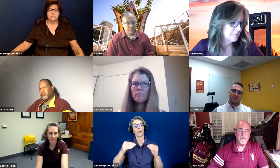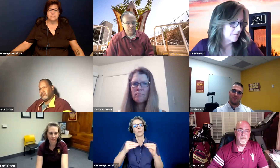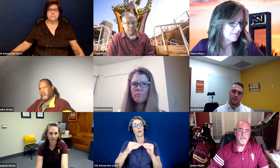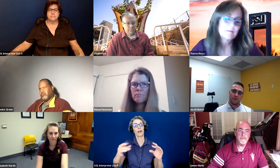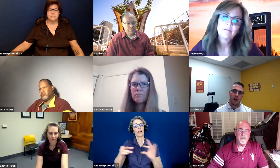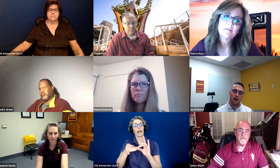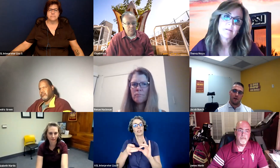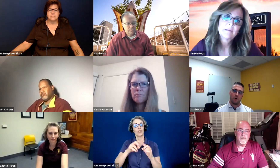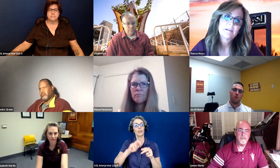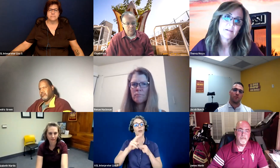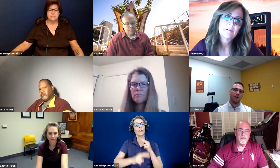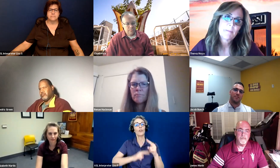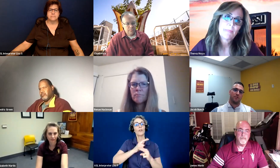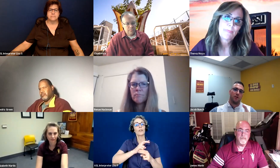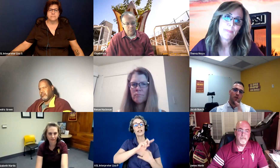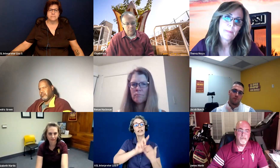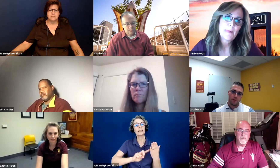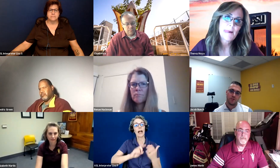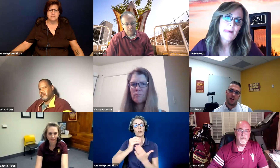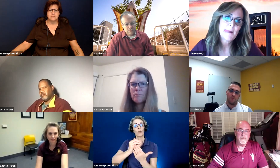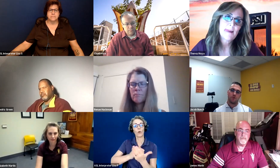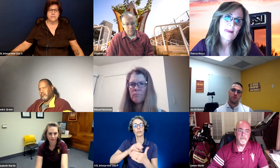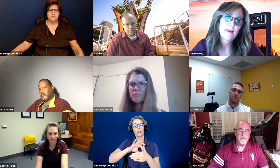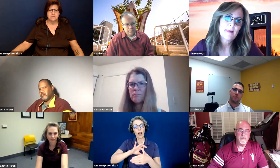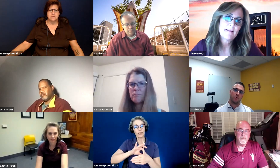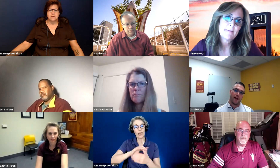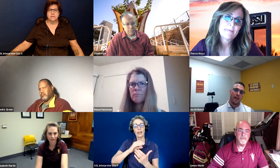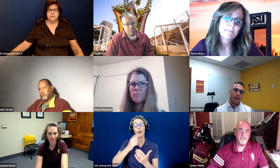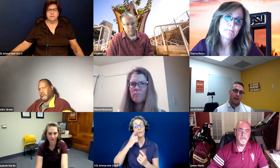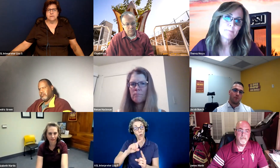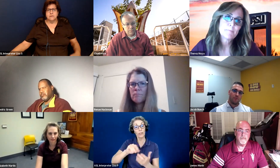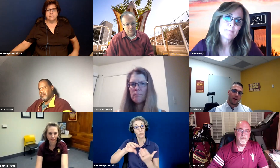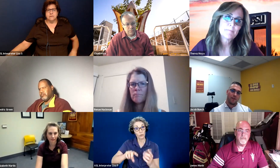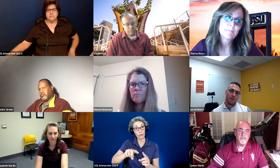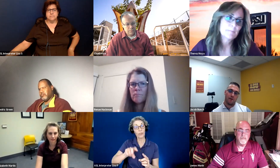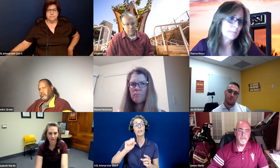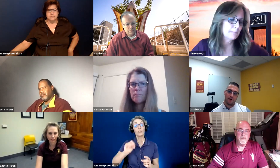designed a course content for students, so that you're respective